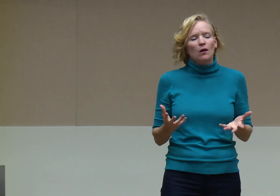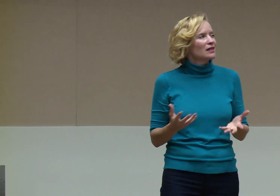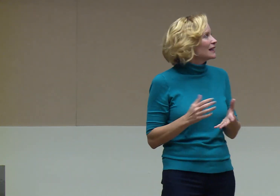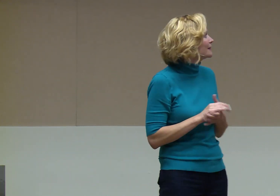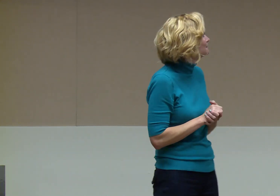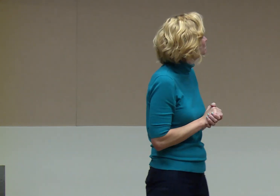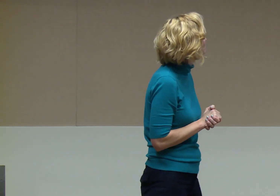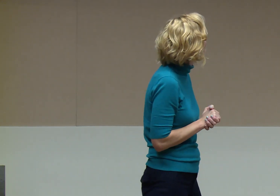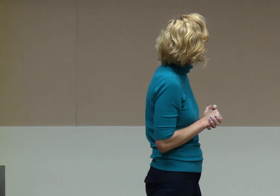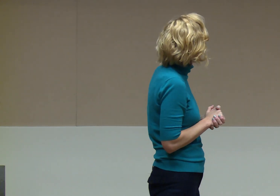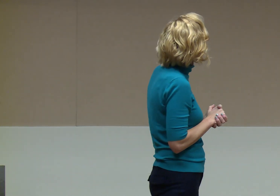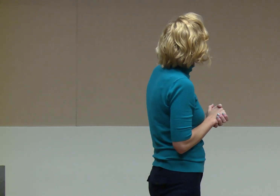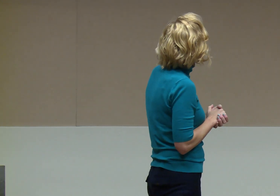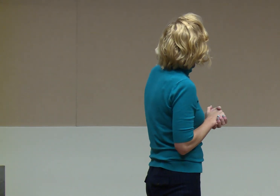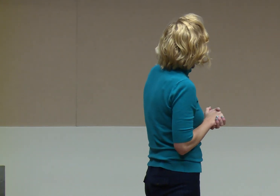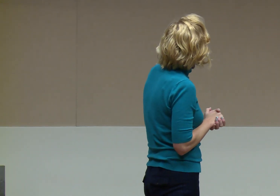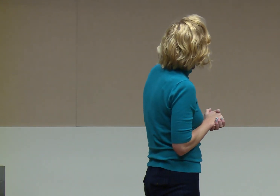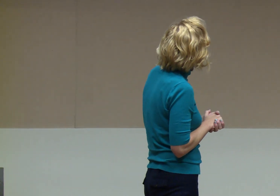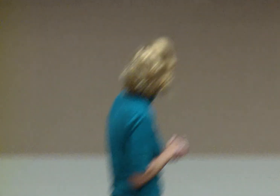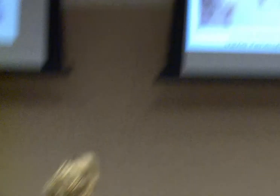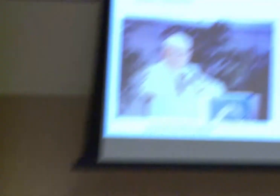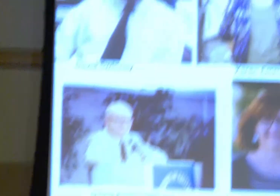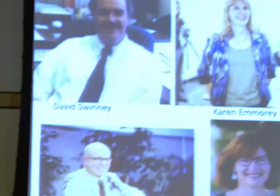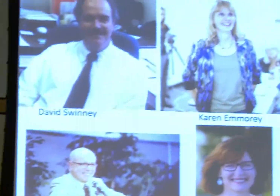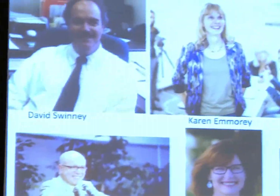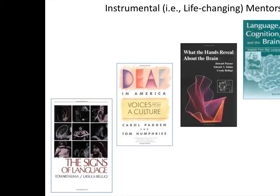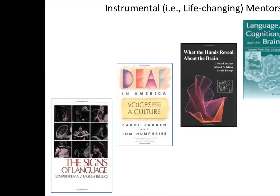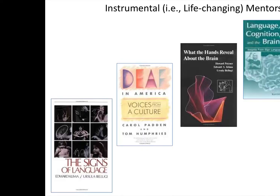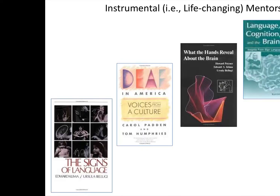And they really impacted me so very much.